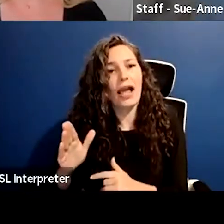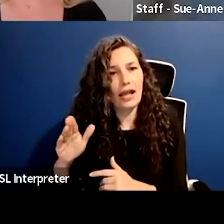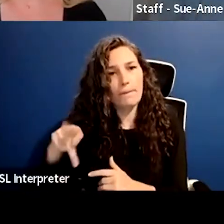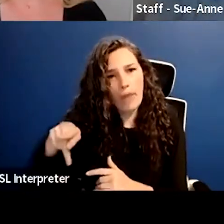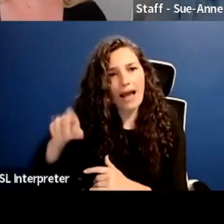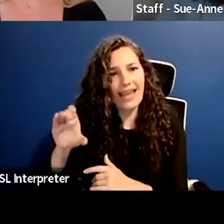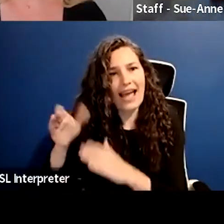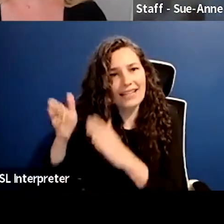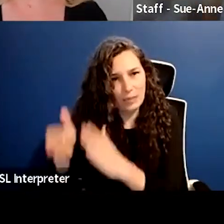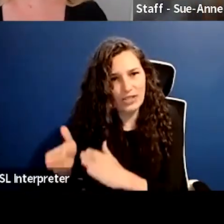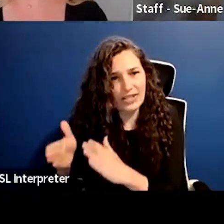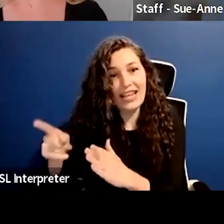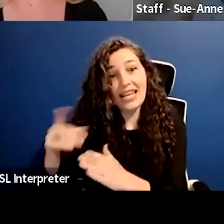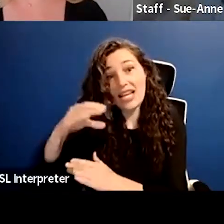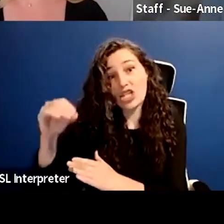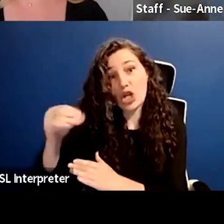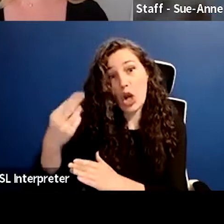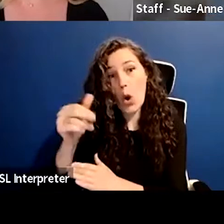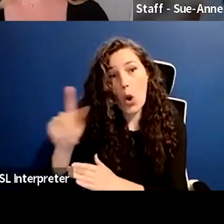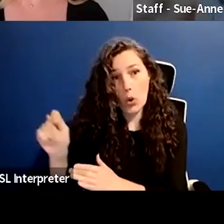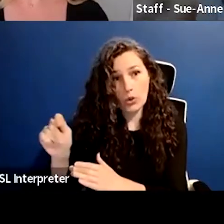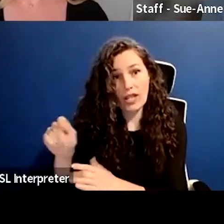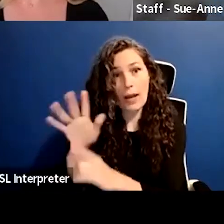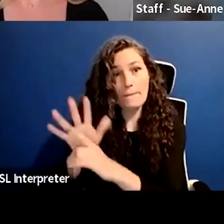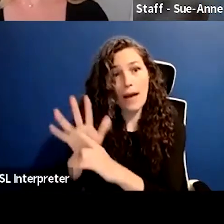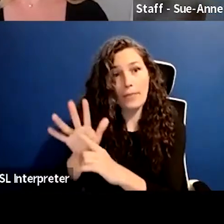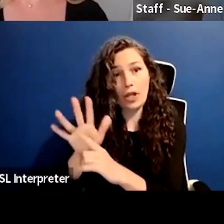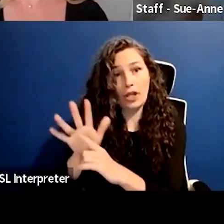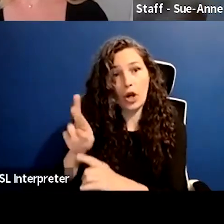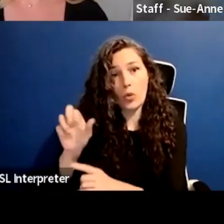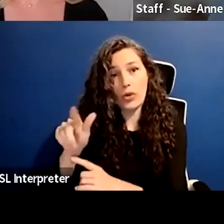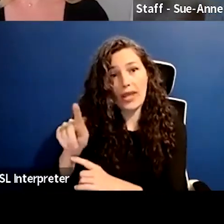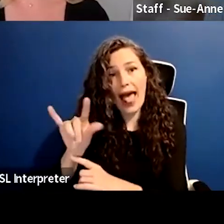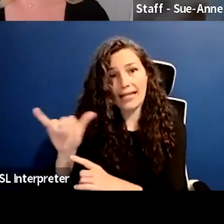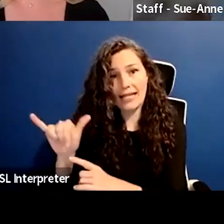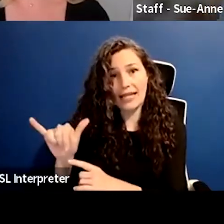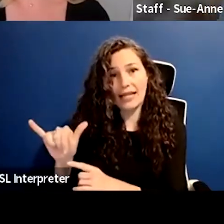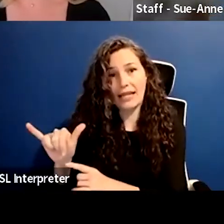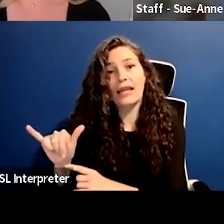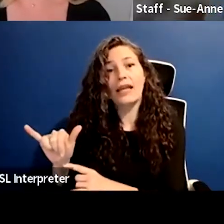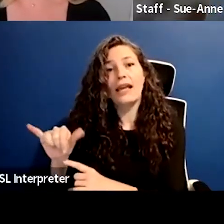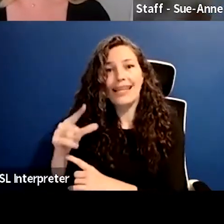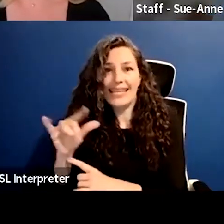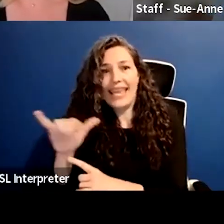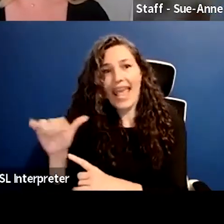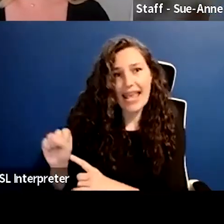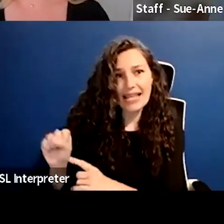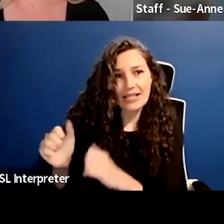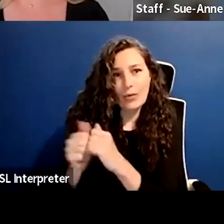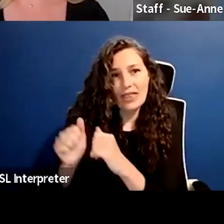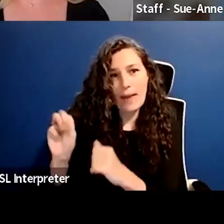"Reality Gays with Mattie and Poodle" podcast. Matt and Shaine, welcome. Thank you so much for being here.